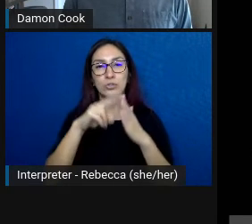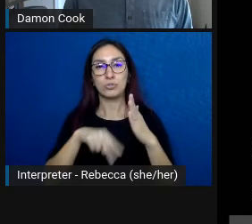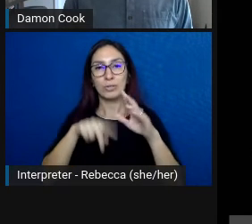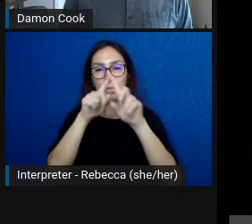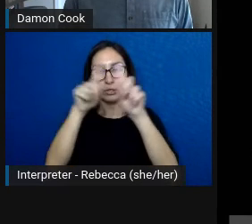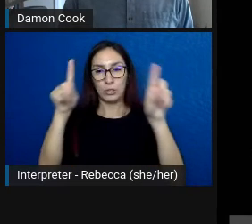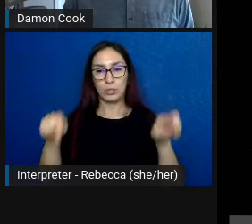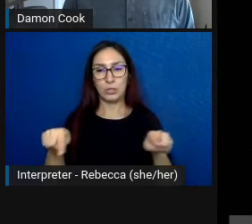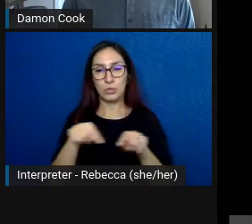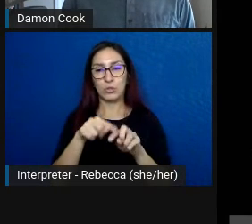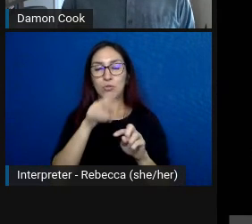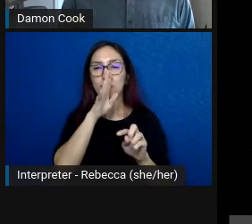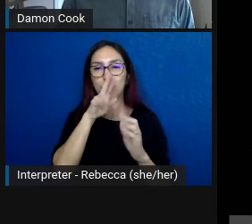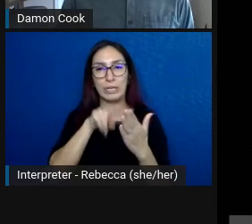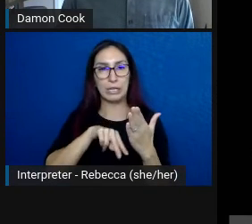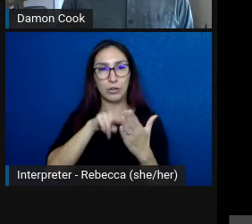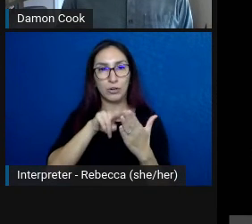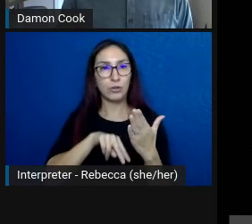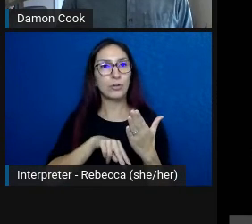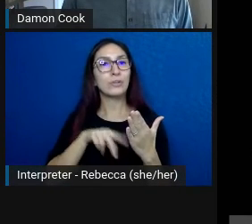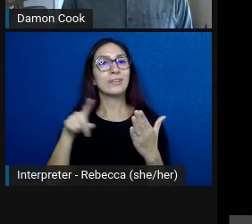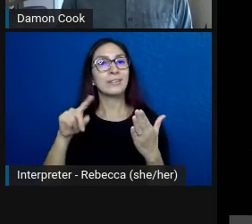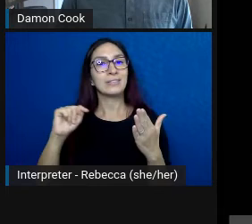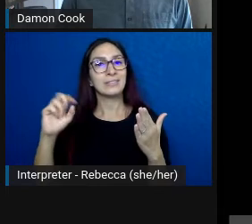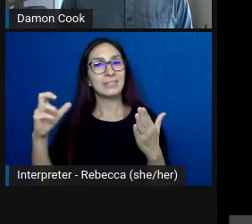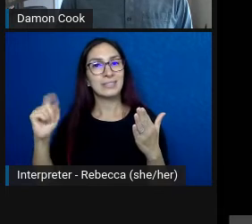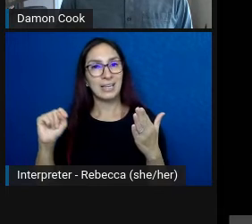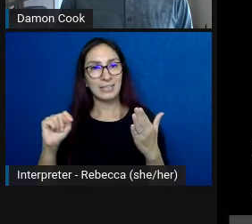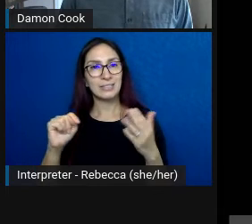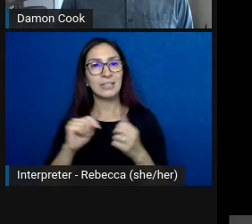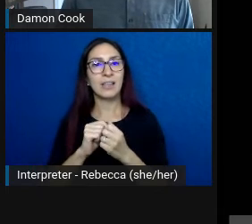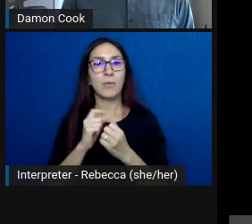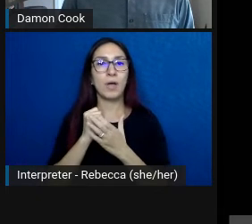which I believe WordPress also outputs in several instances,